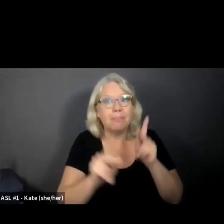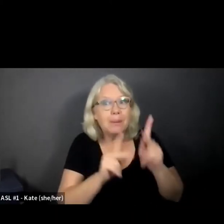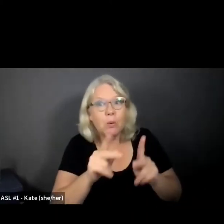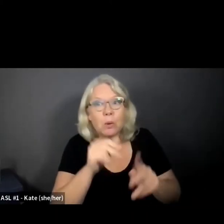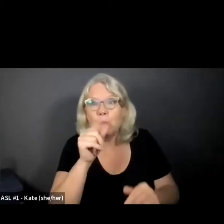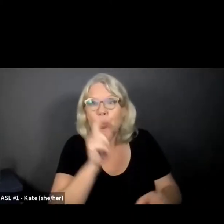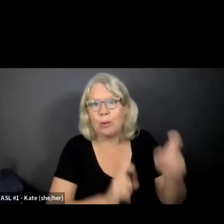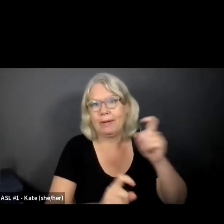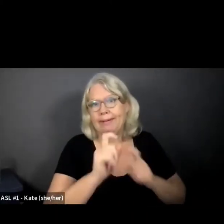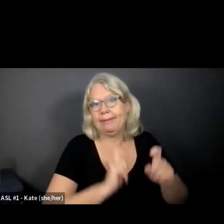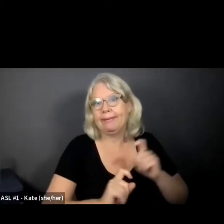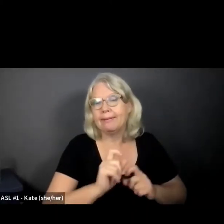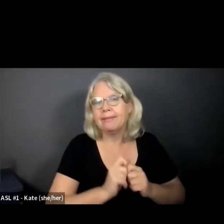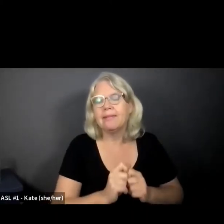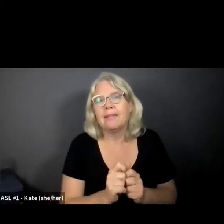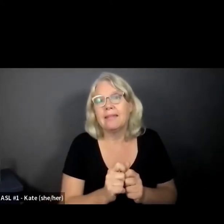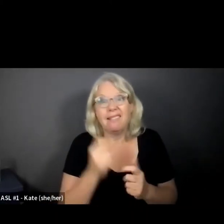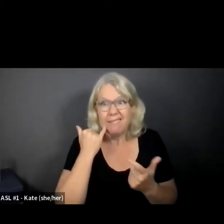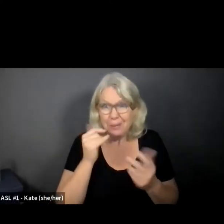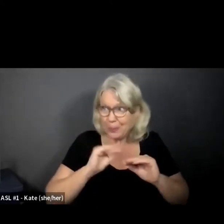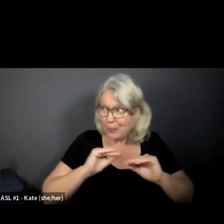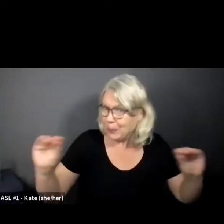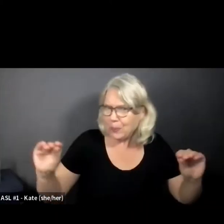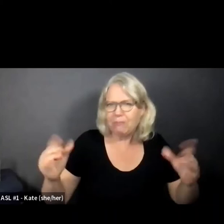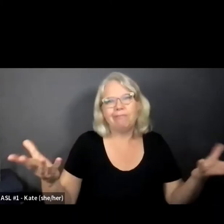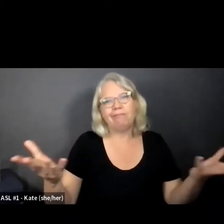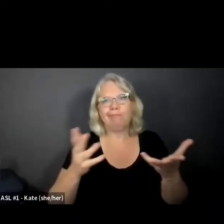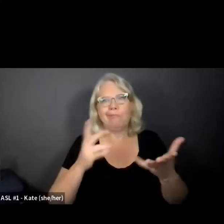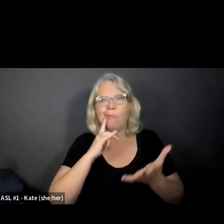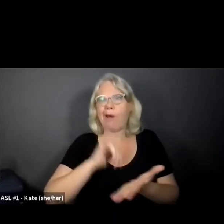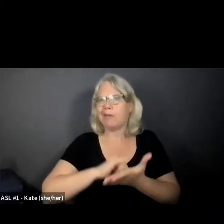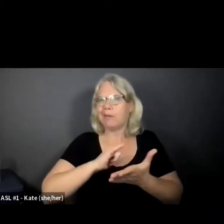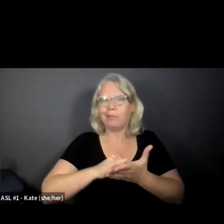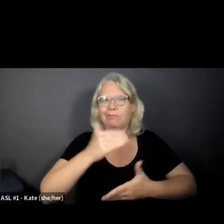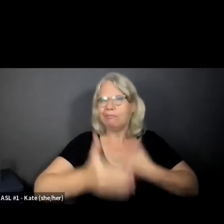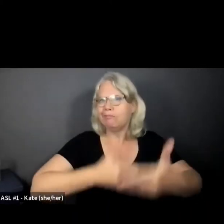WE SINCERELY THANK OUR PRIMARY FUNDER, LEGAL AID ONTARIO.